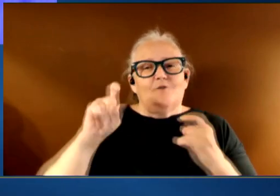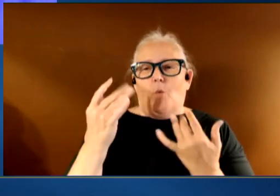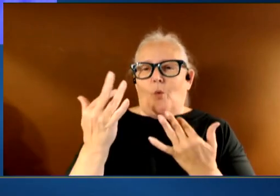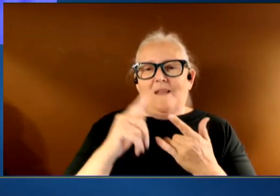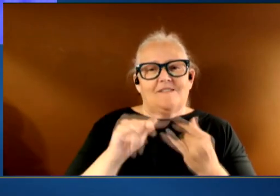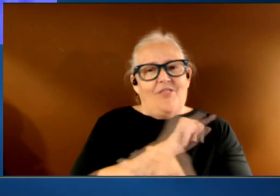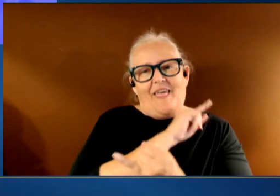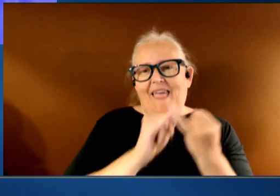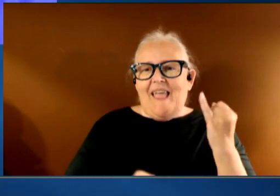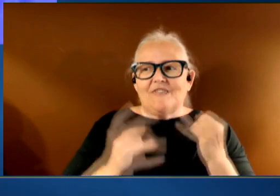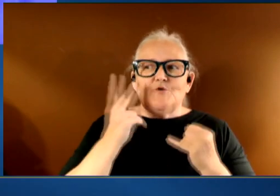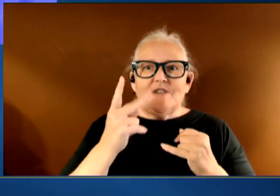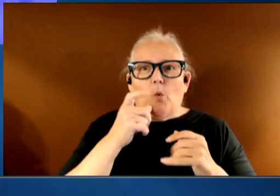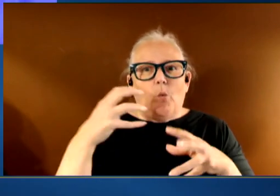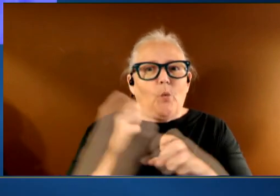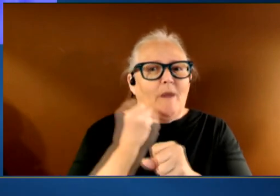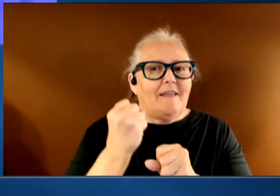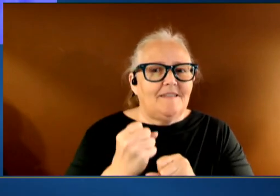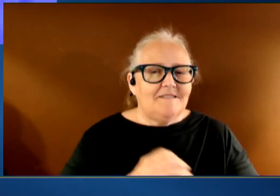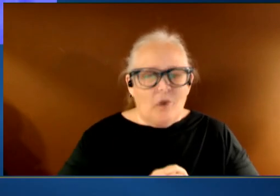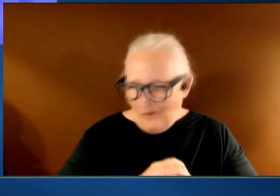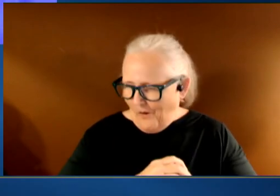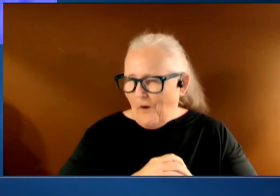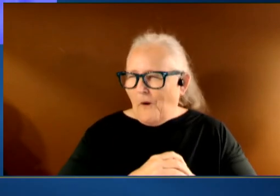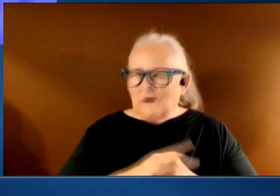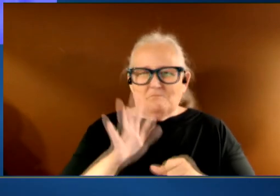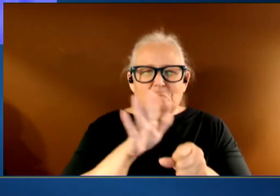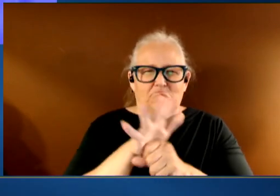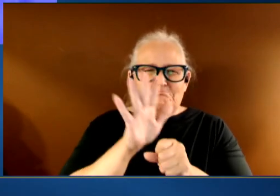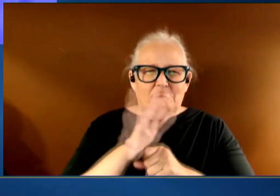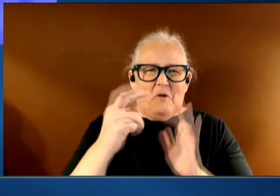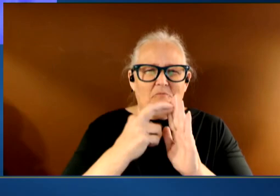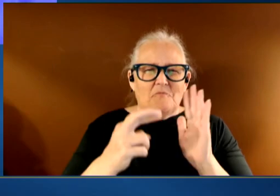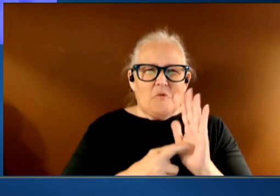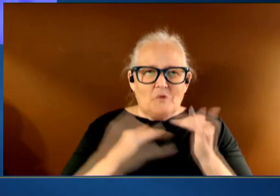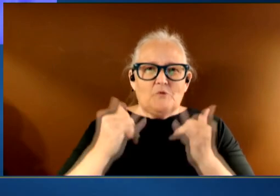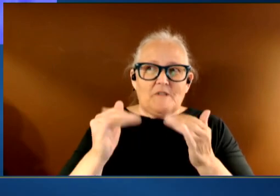So, that feels like plenty of housekeeping, so let's move on to the actual good stuff. It is